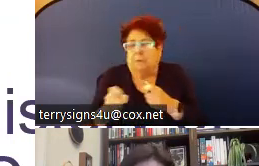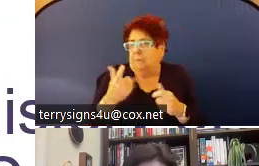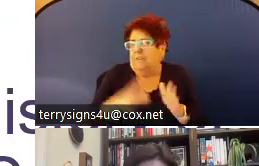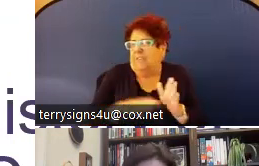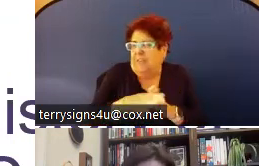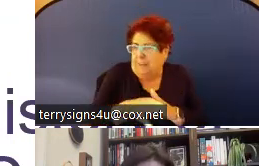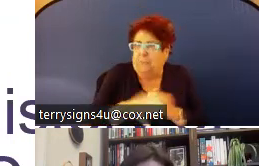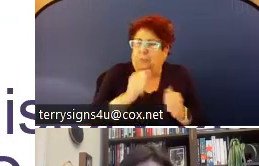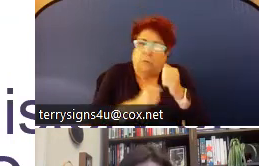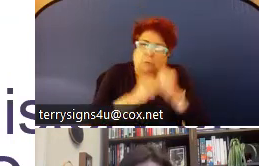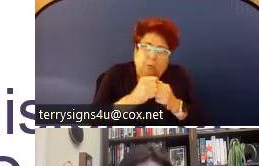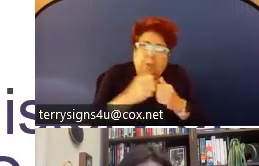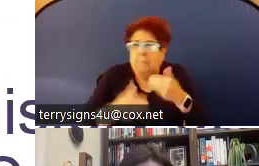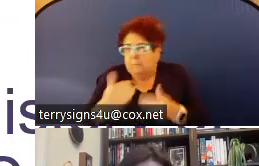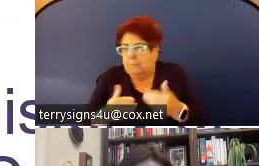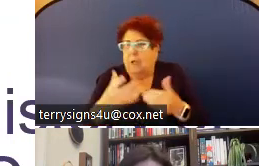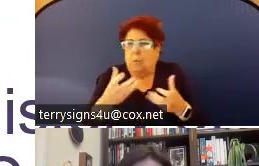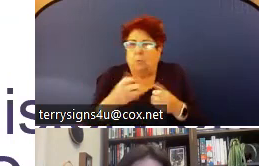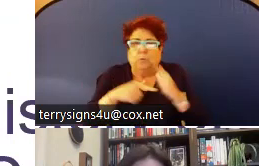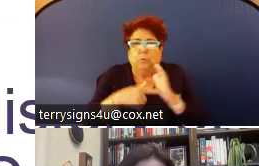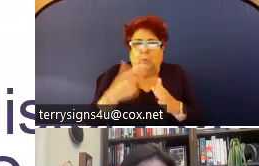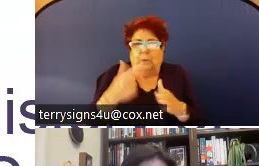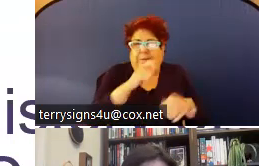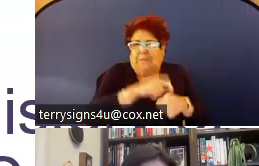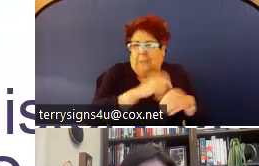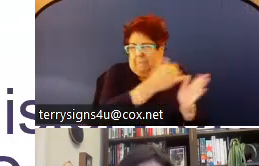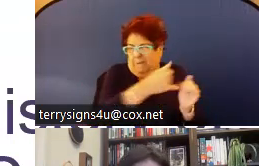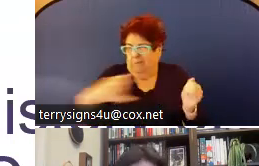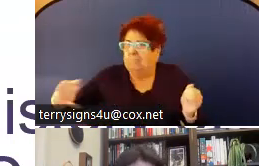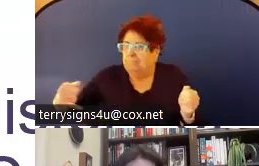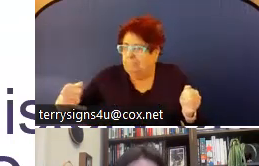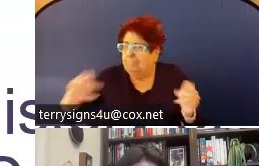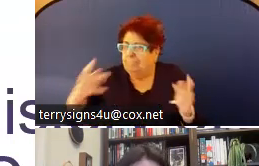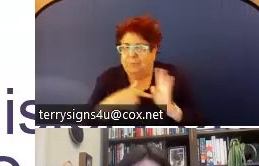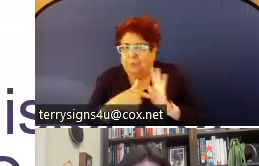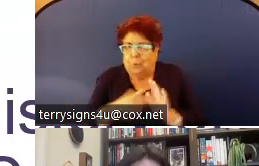this timeline to demonstrate how long sometimes partnership takes to build these coalitions.